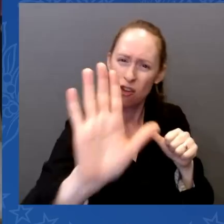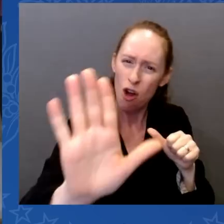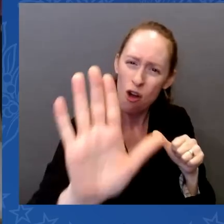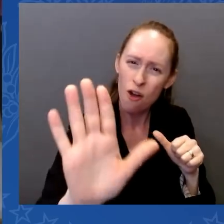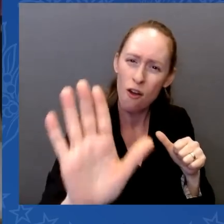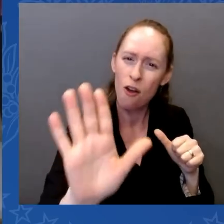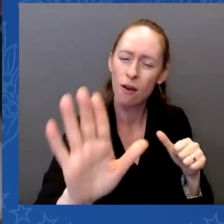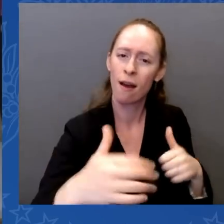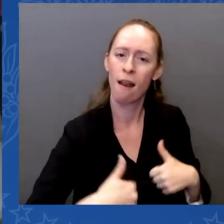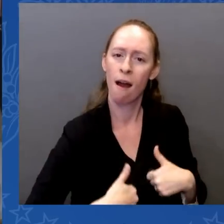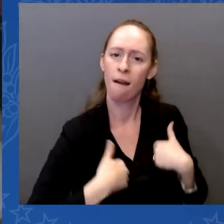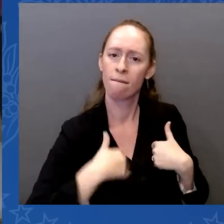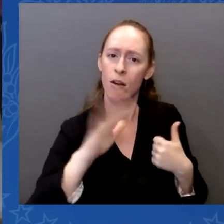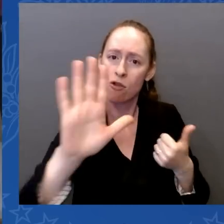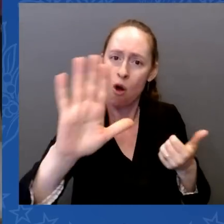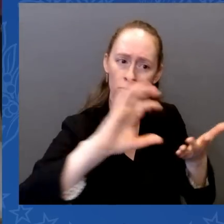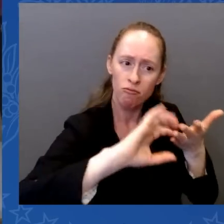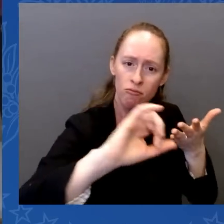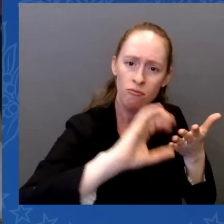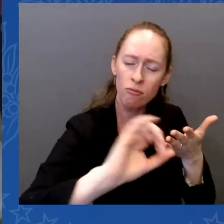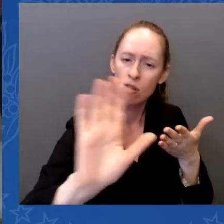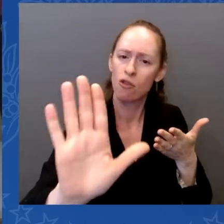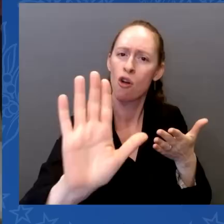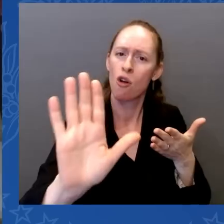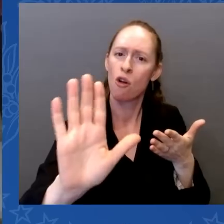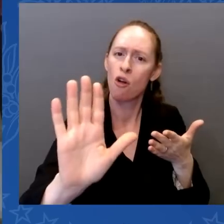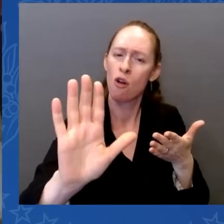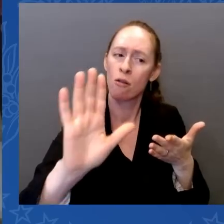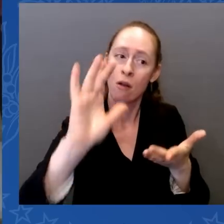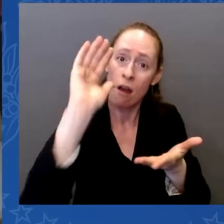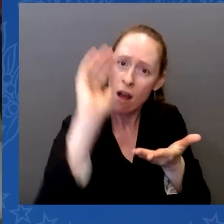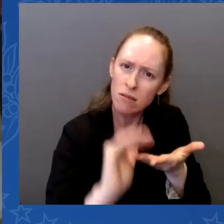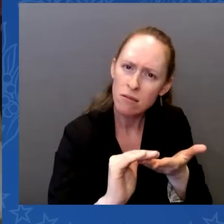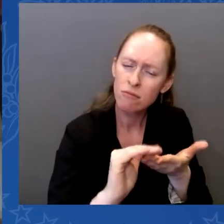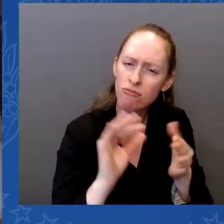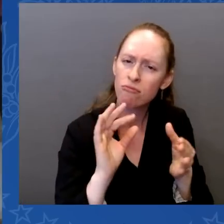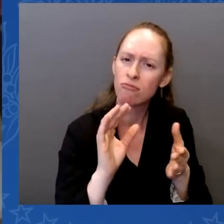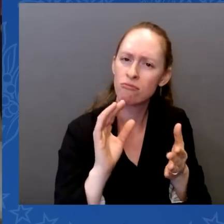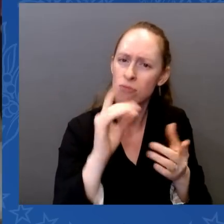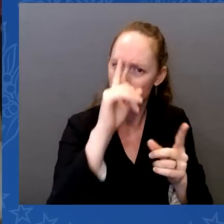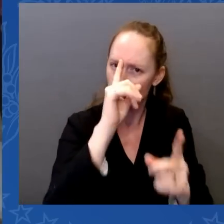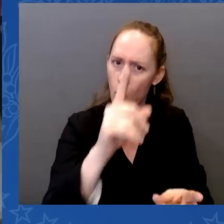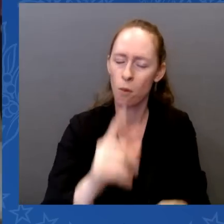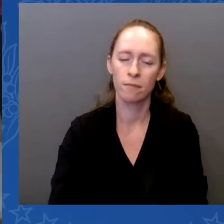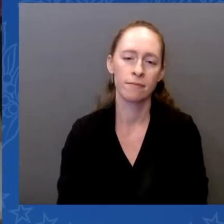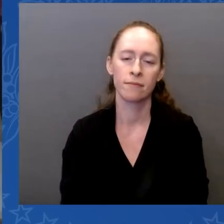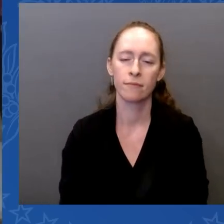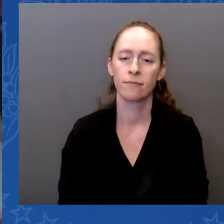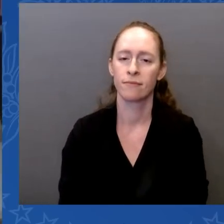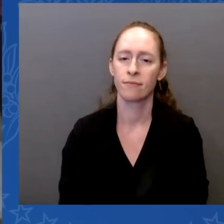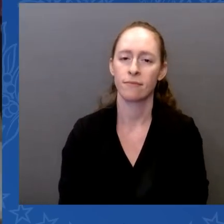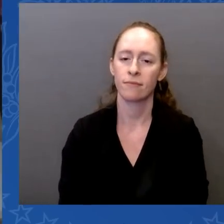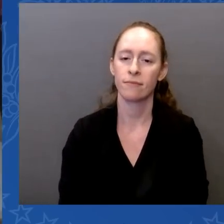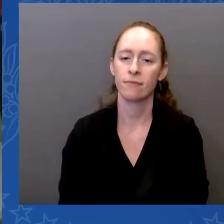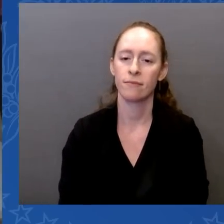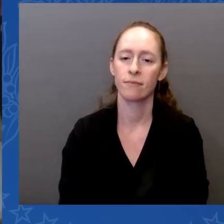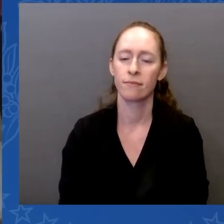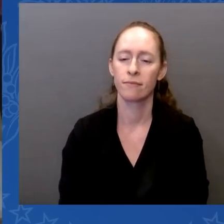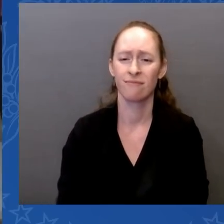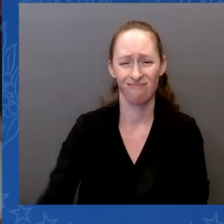we've faced some of the most difficult challenges in our history, but we're actually making progress helping folks get just a little more breathing room.